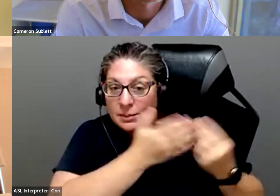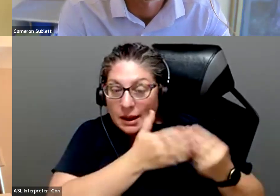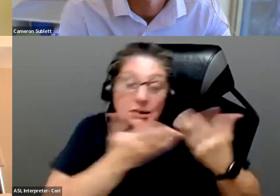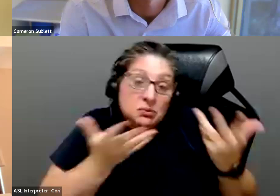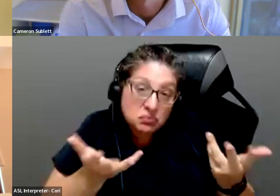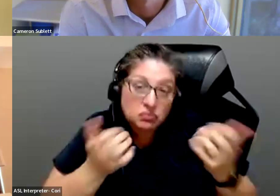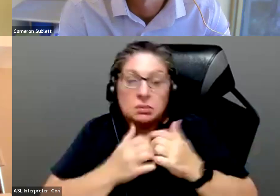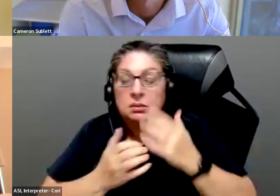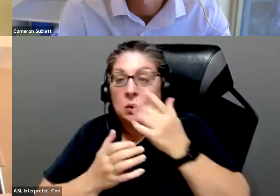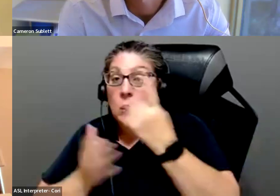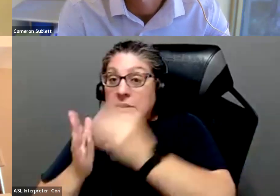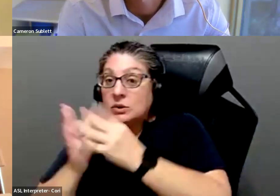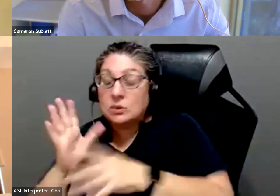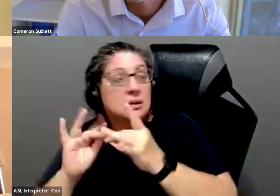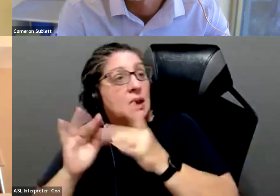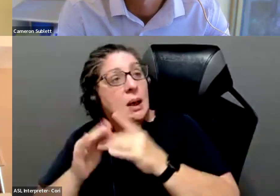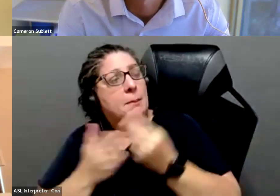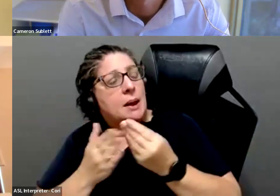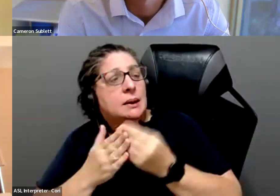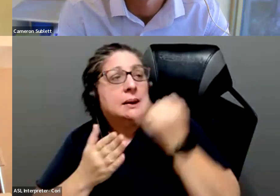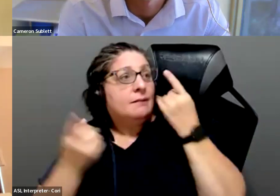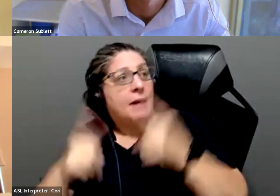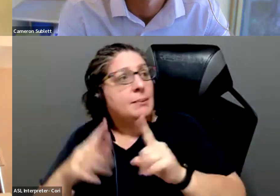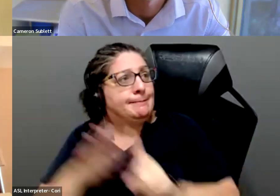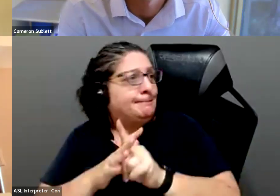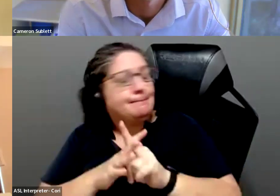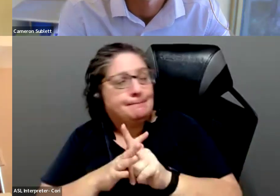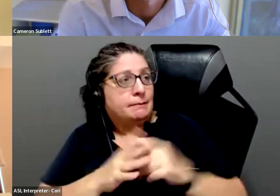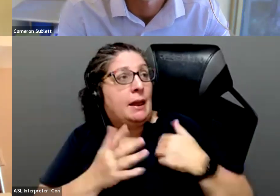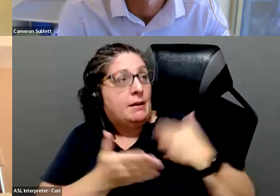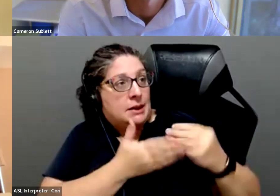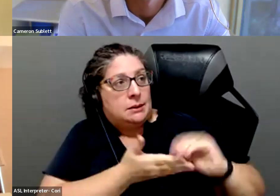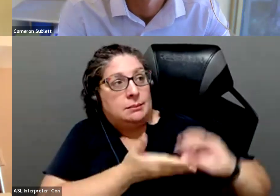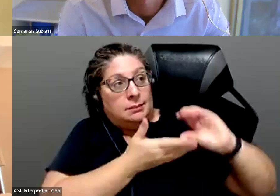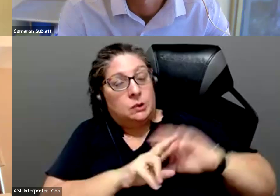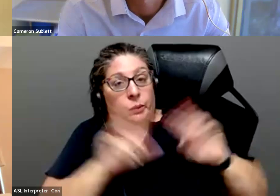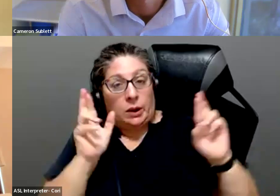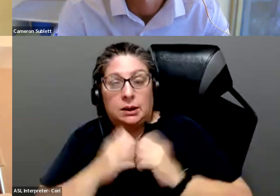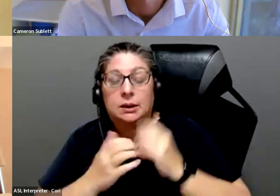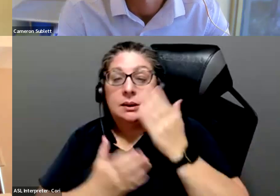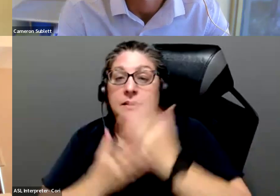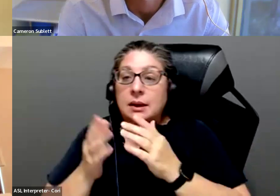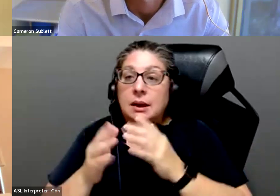this student said hey some money to fall back on if something does hit the fan. A lot of it a lot of them use it to reduce commuting costs.